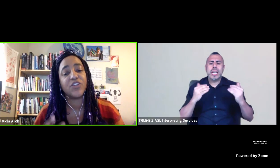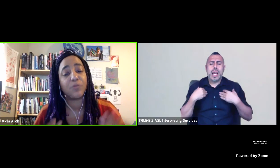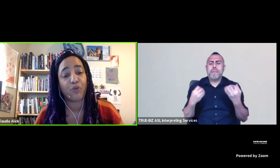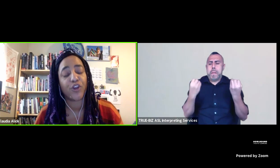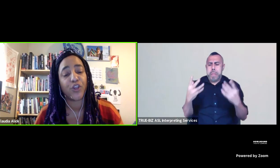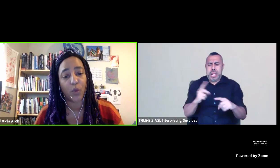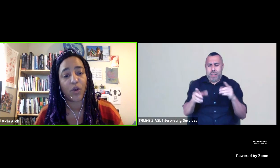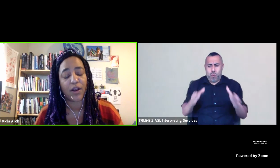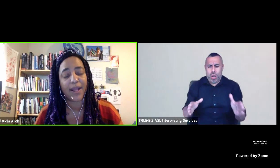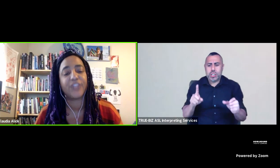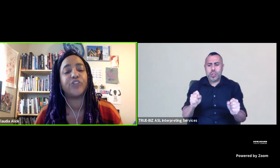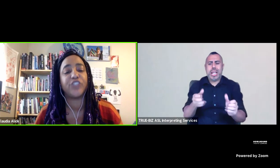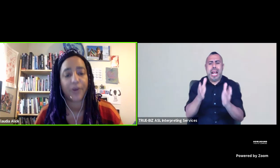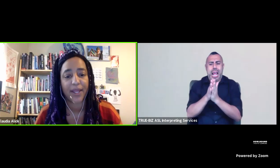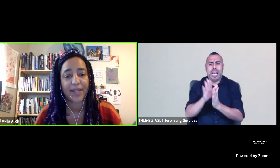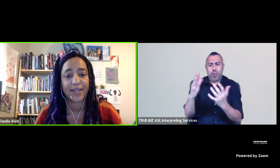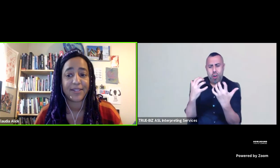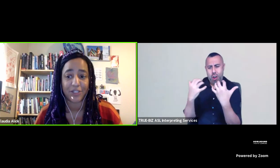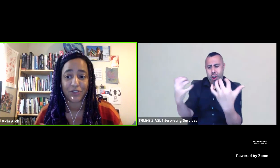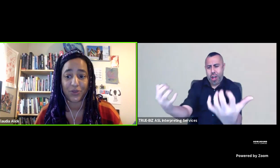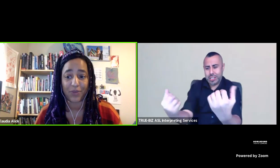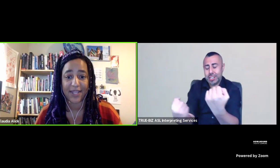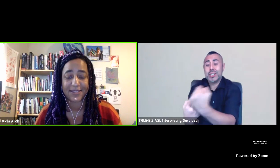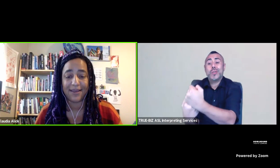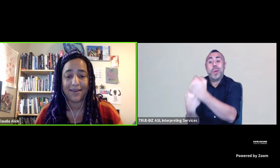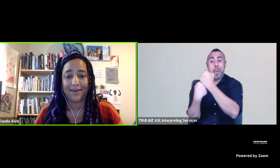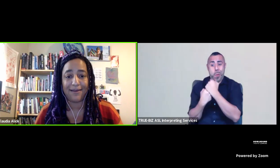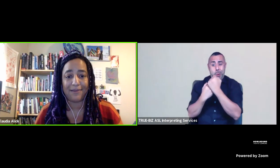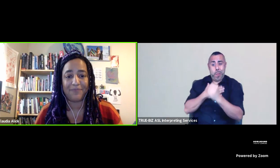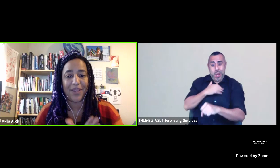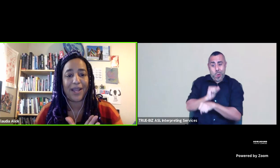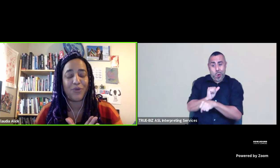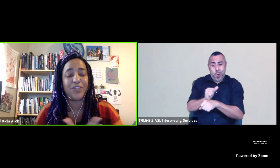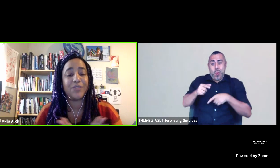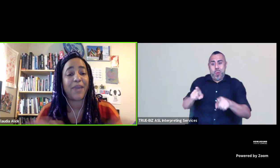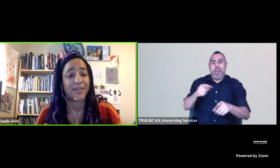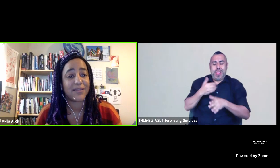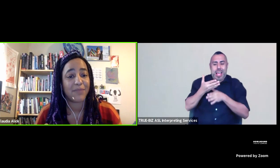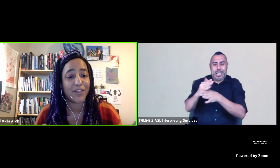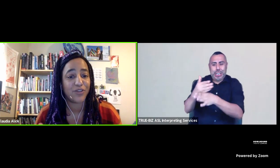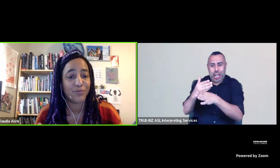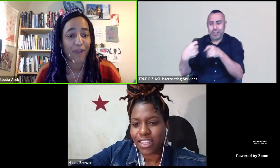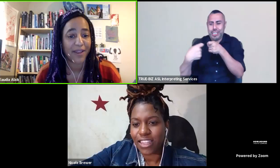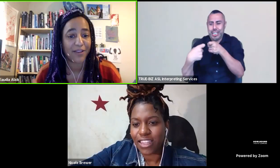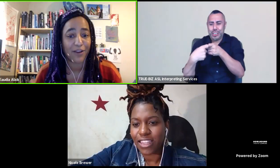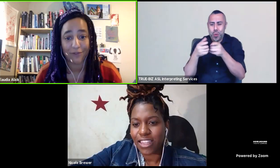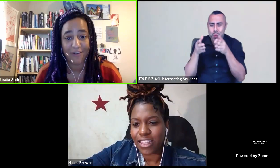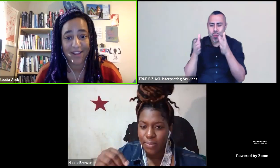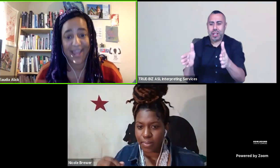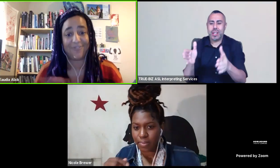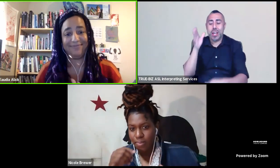support your work as you're sharing it in these digital ways. I'm going to pass the mic to Brian Herrara now.